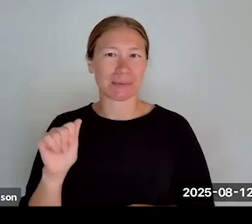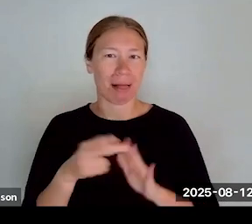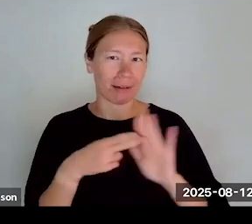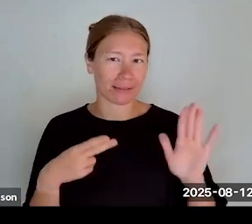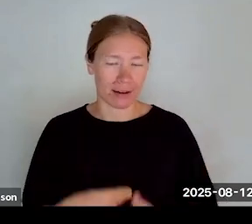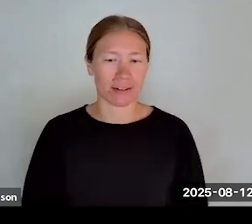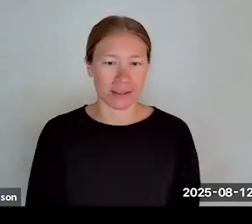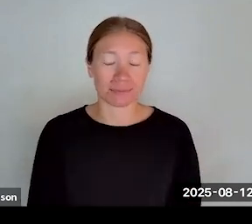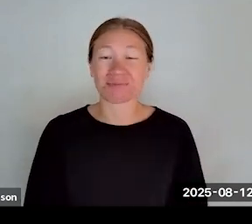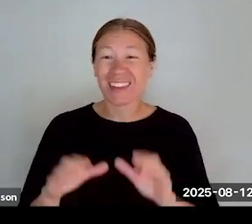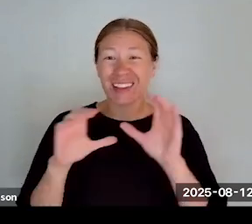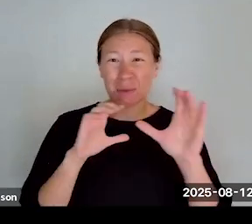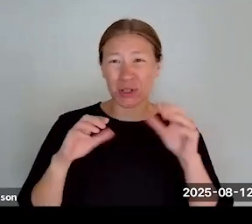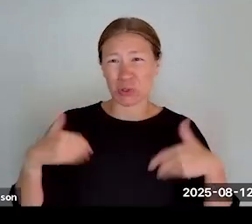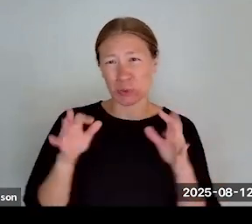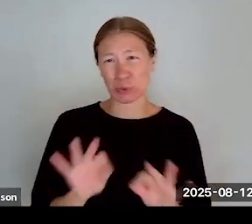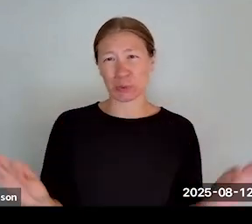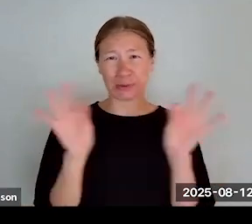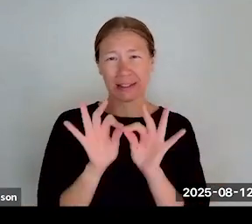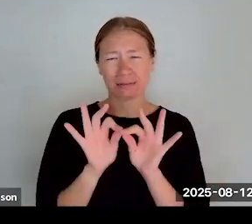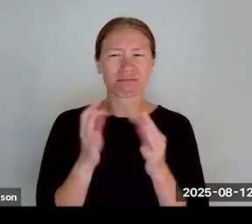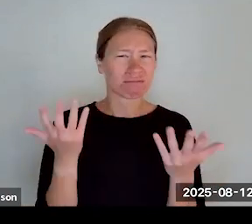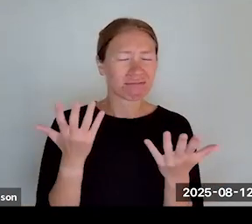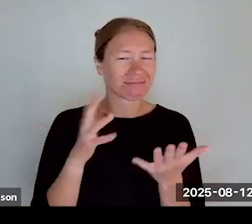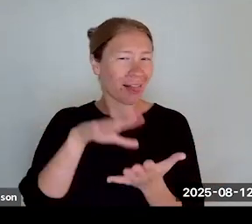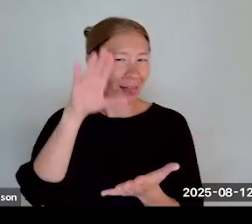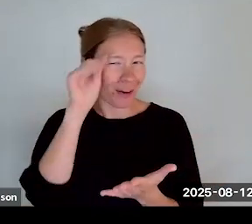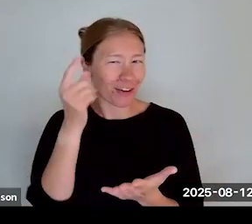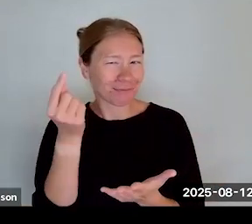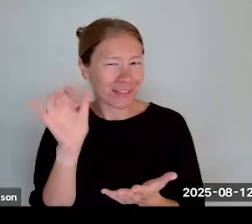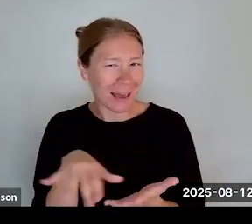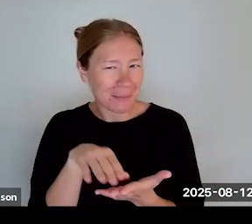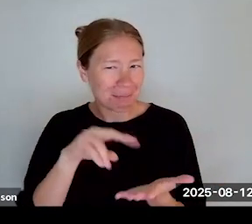Communication is key, so let's learn what that means. In the United States,